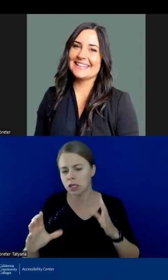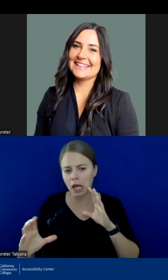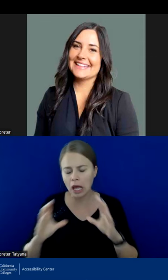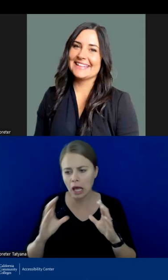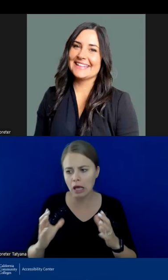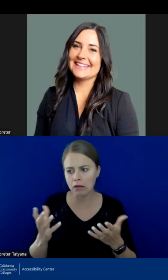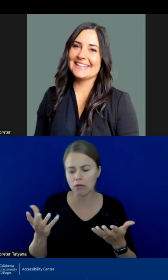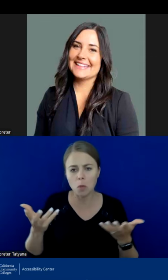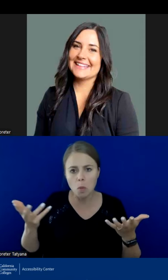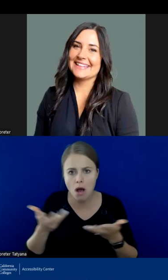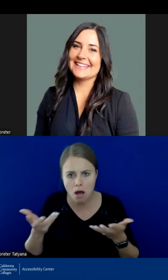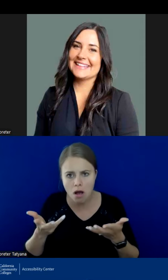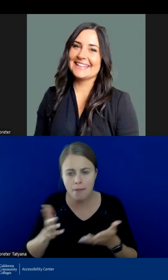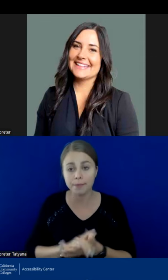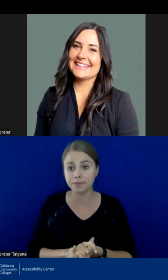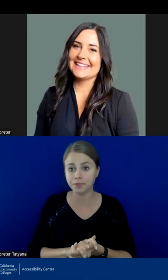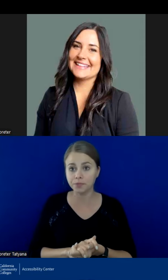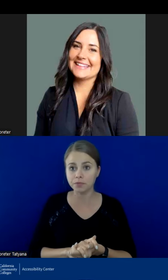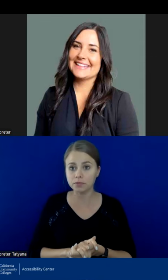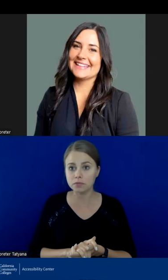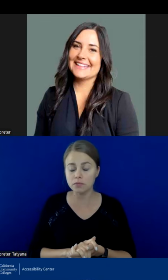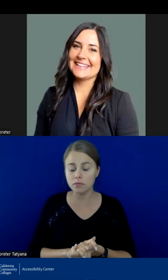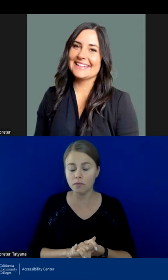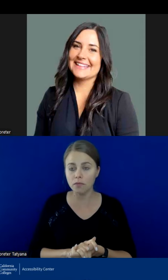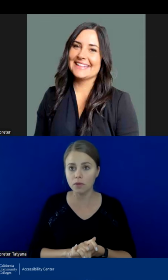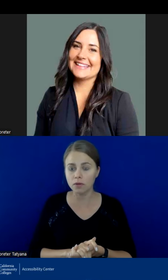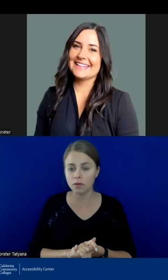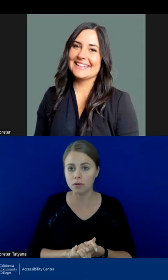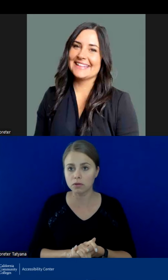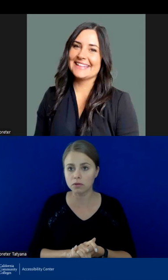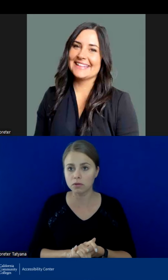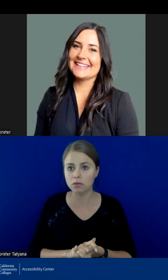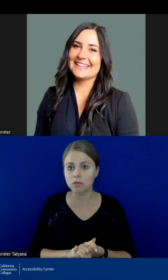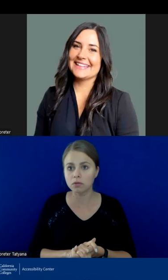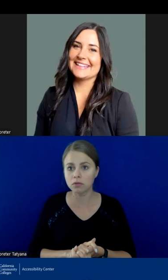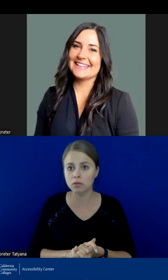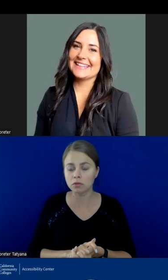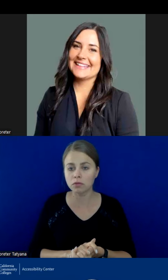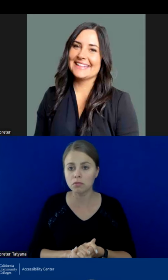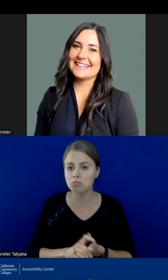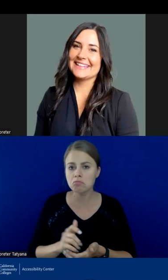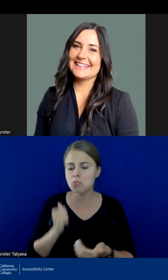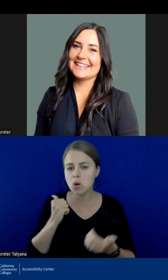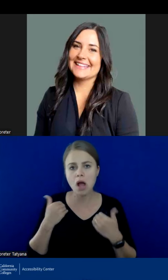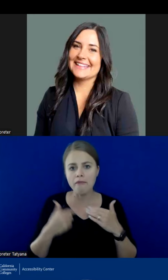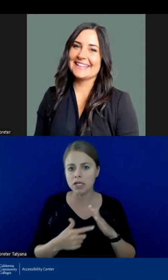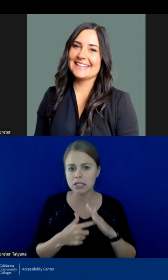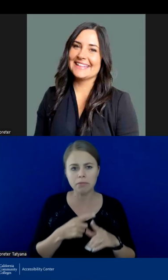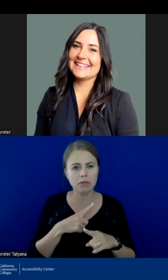Now, we don't have an examples, but I prepared a couple of my own.